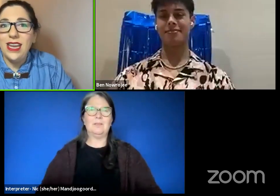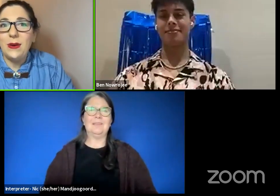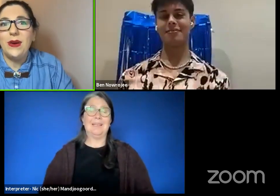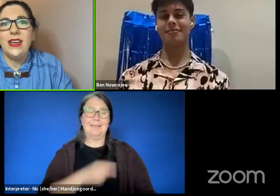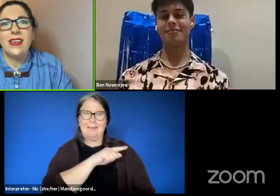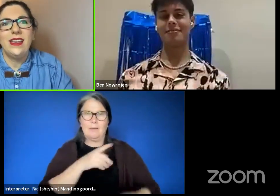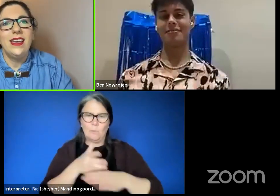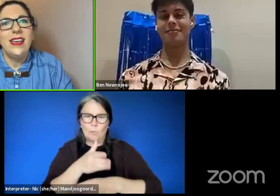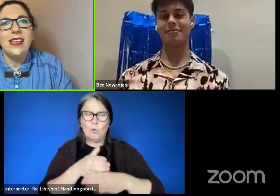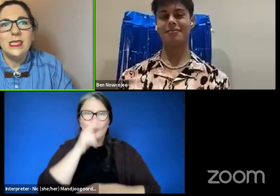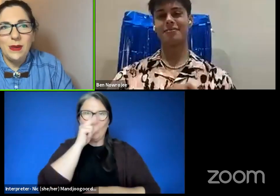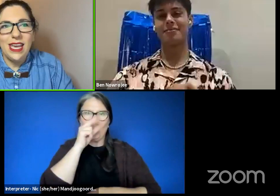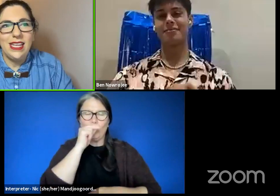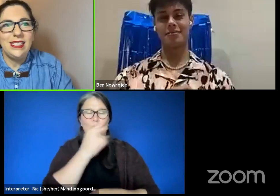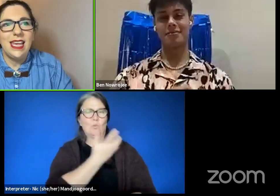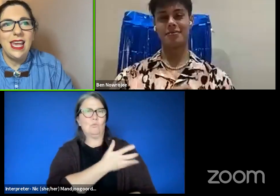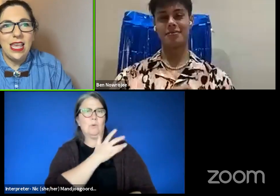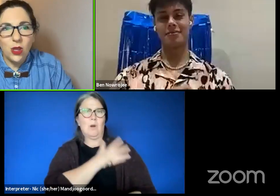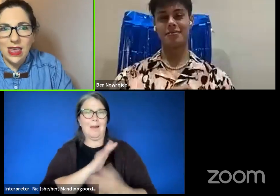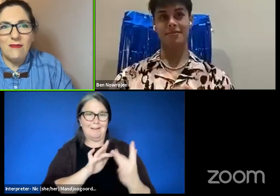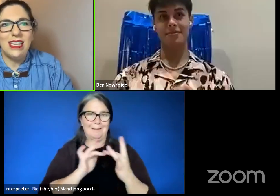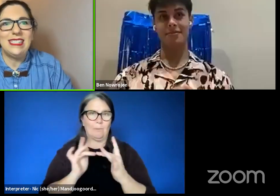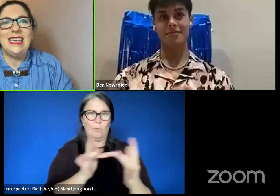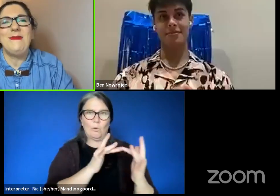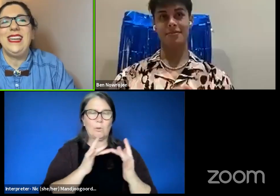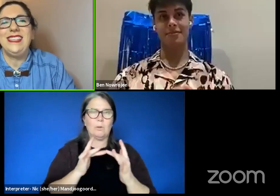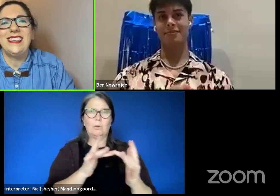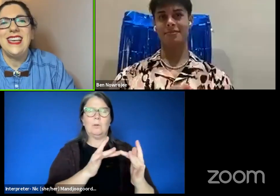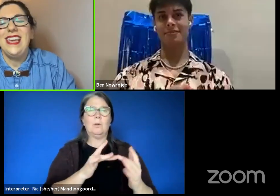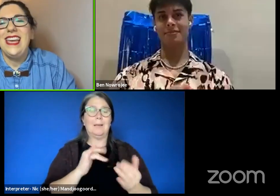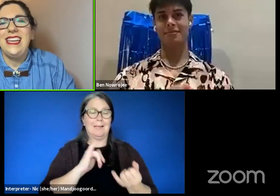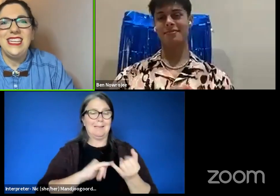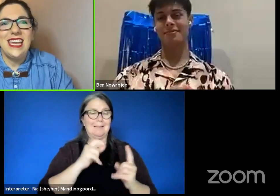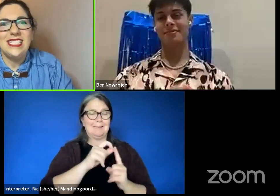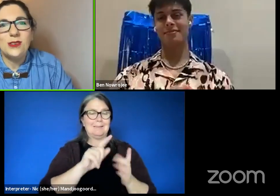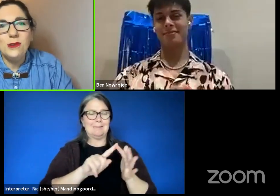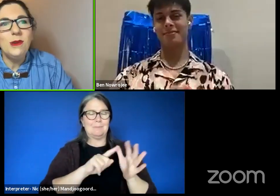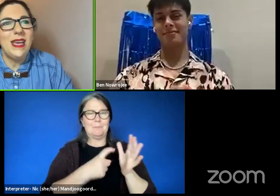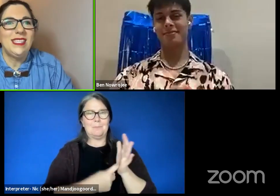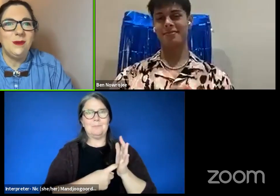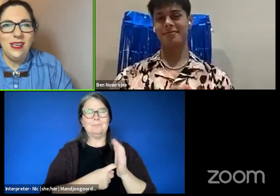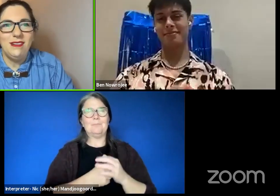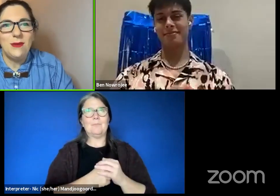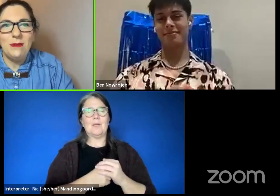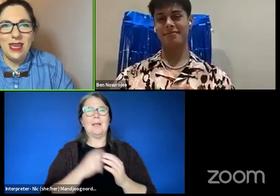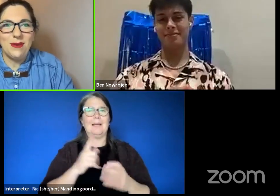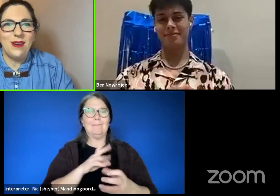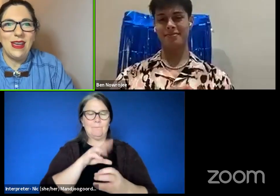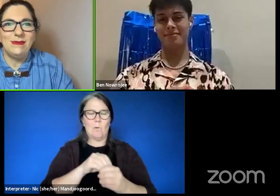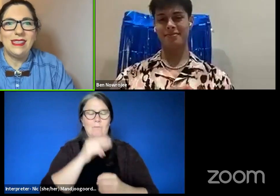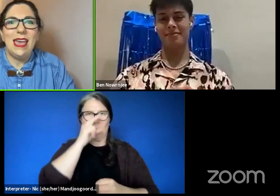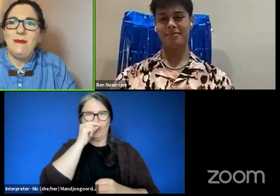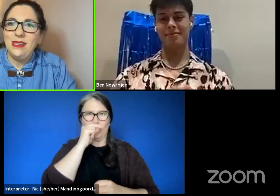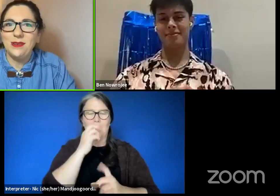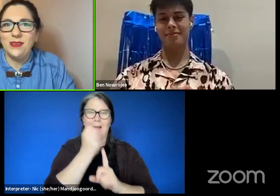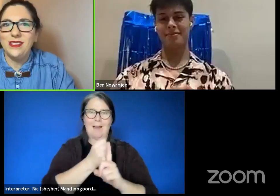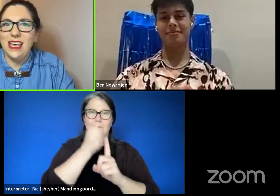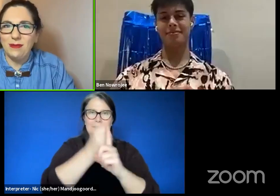plus inclusive it back plus inclusive at Ben works on youth prize. te network speed te network spearheads youth e network spearheads Youth Advocacy committees initiate school.